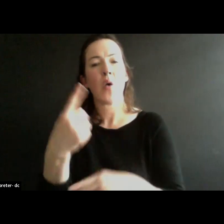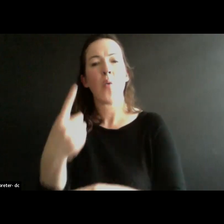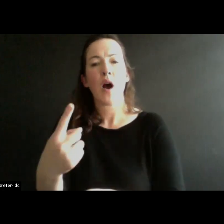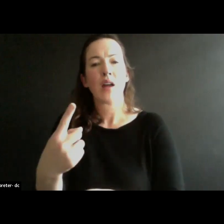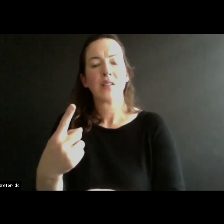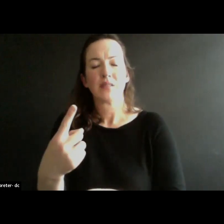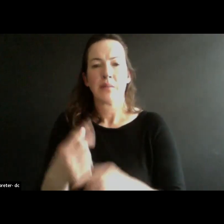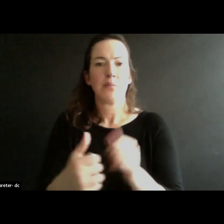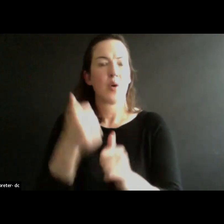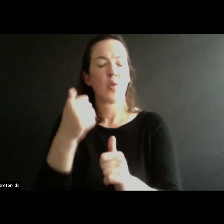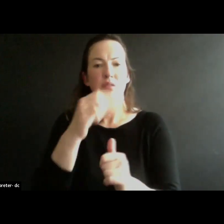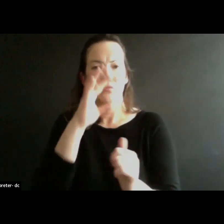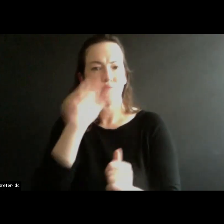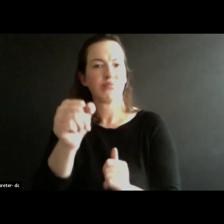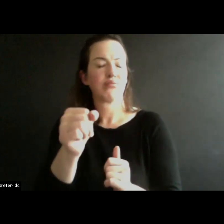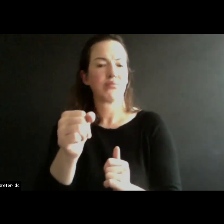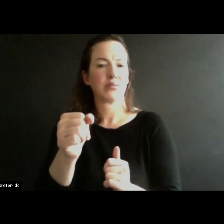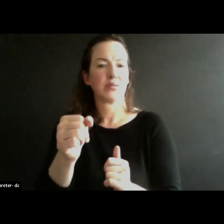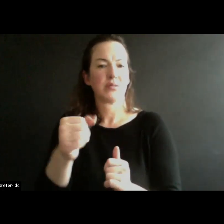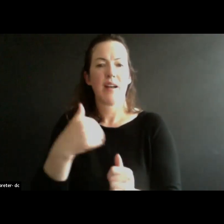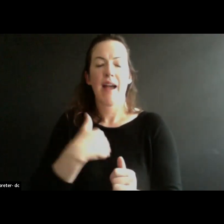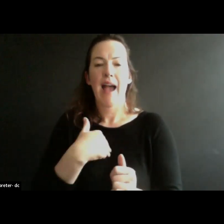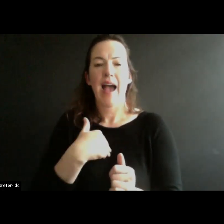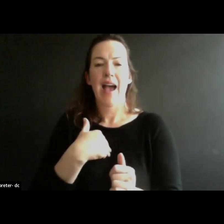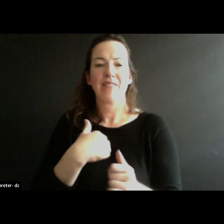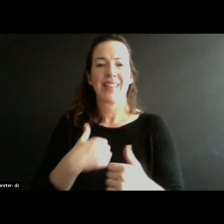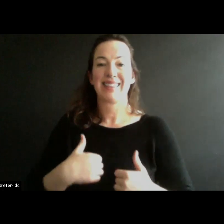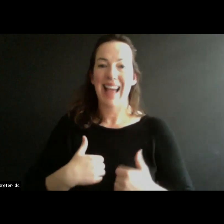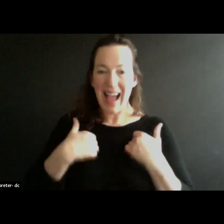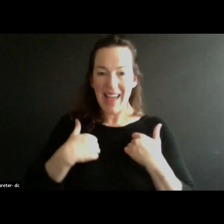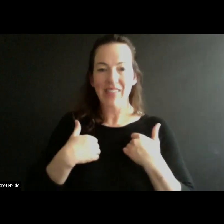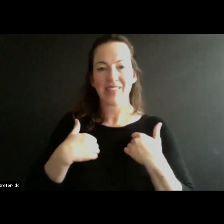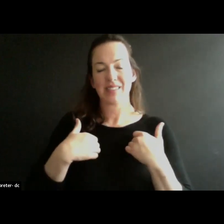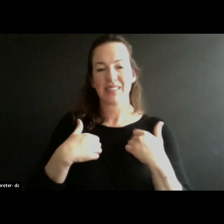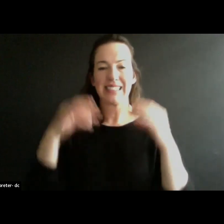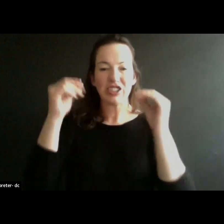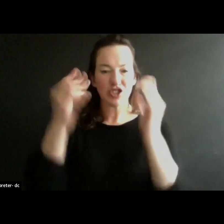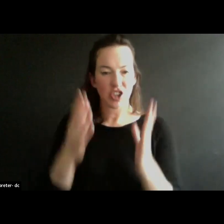was most appealing was having the the live instructions right? And so people can actually